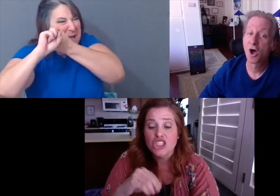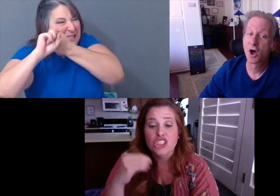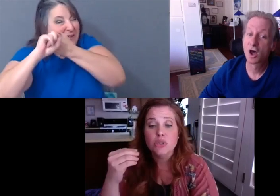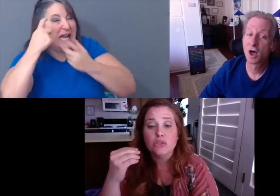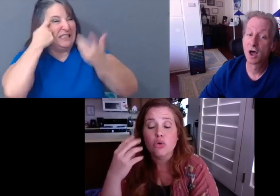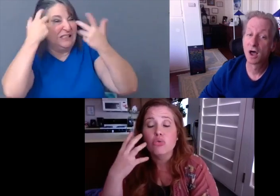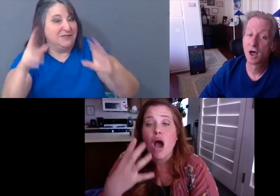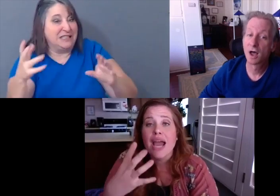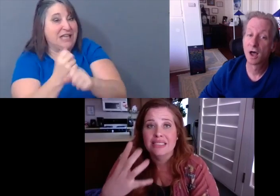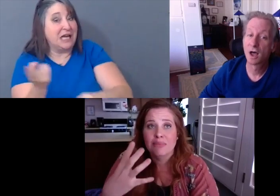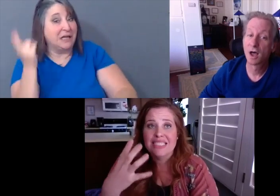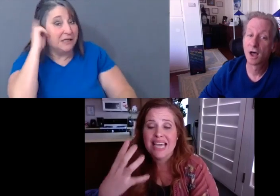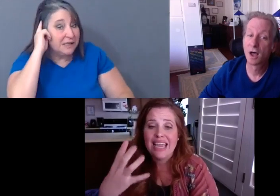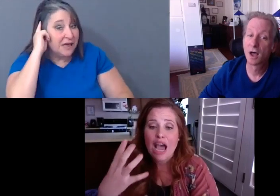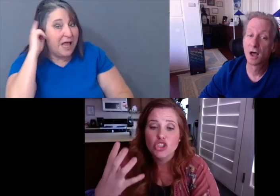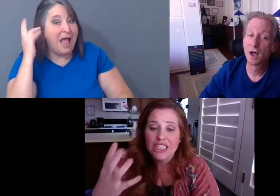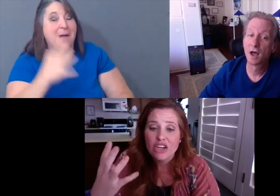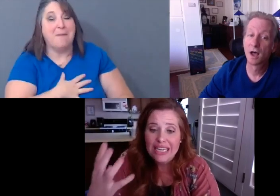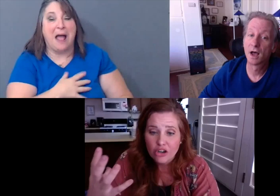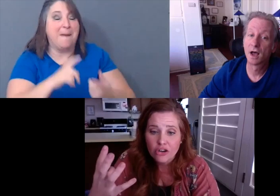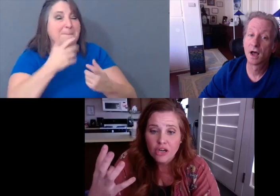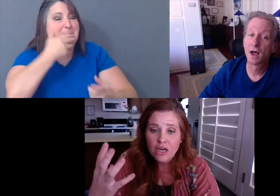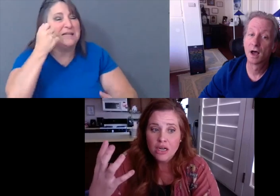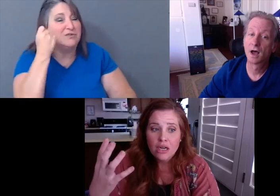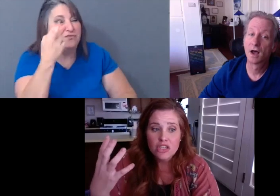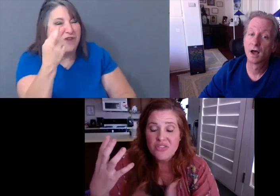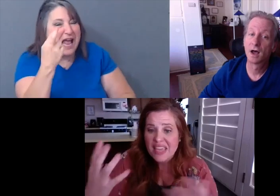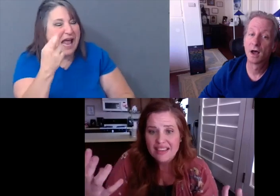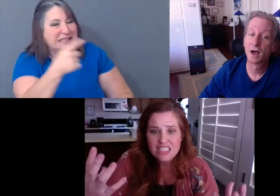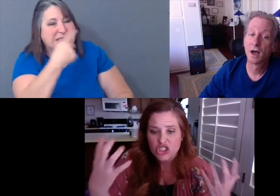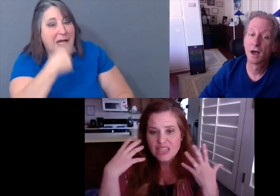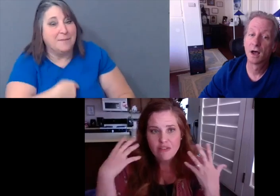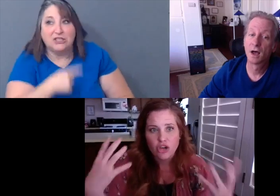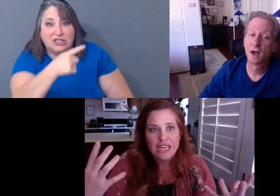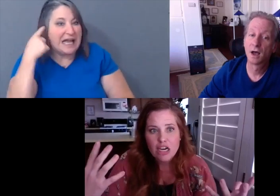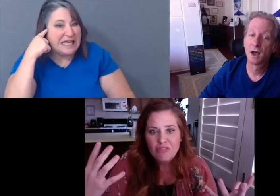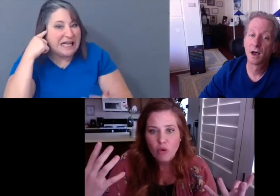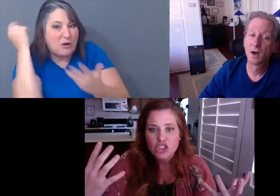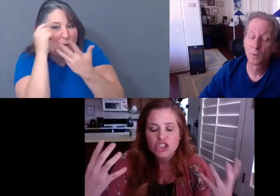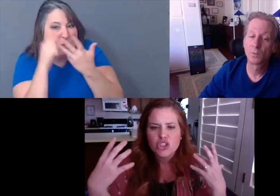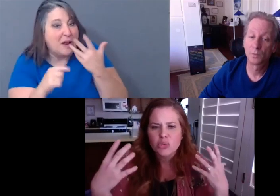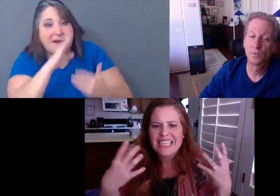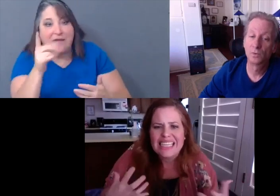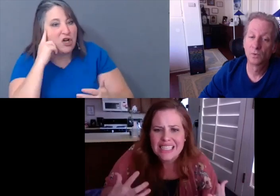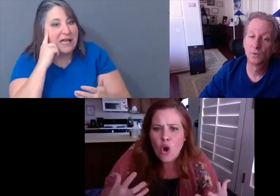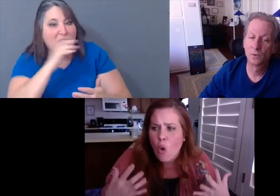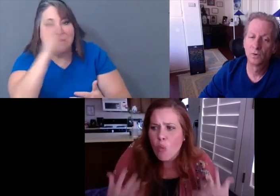And she was crying to me saying how she could hear things that she never could hear before. She was like Lexi,